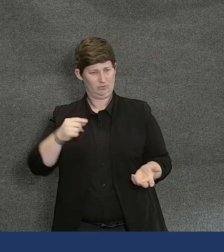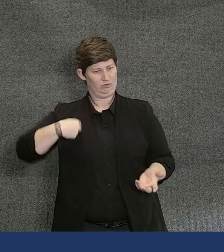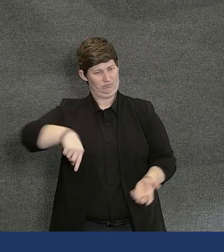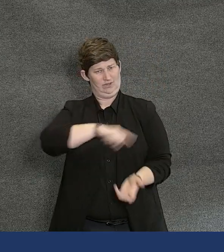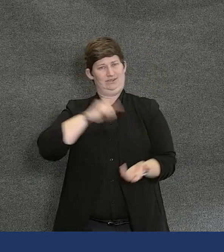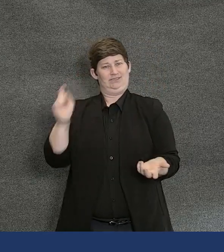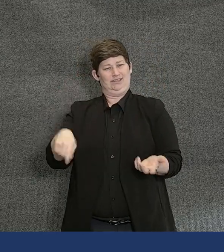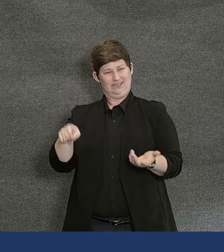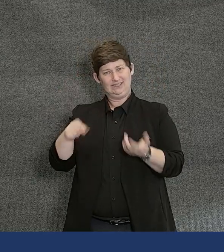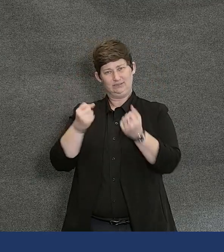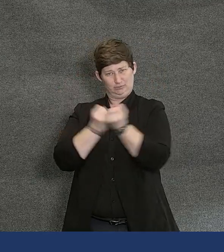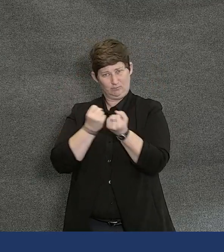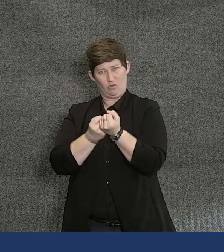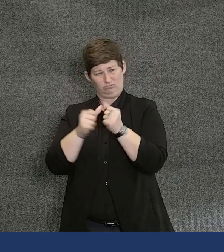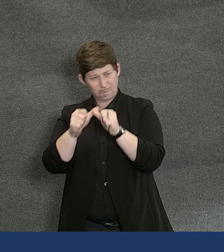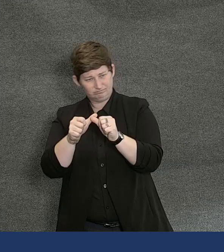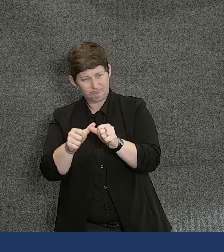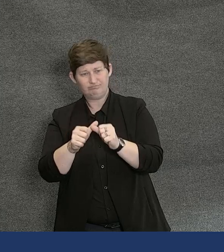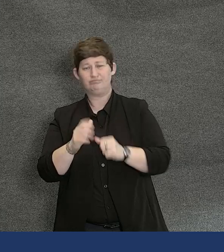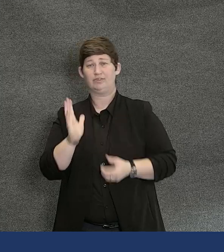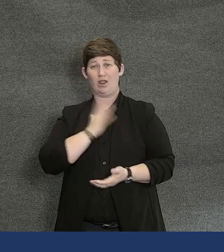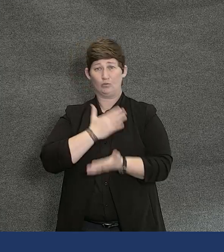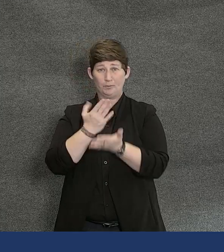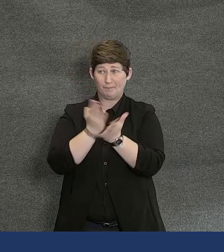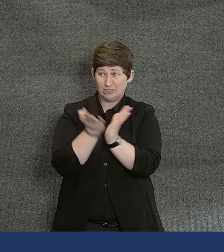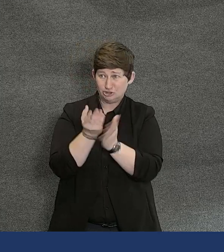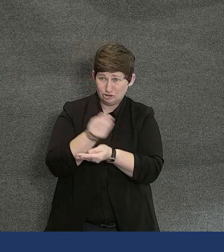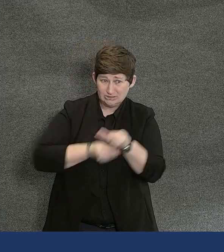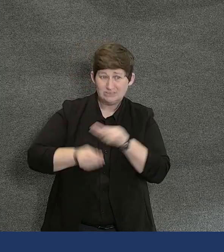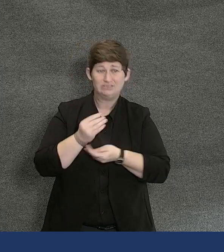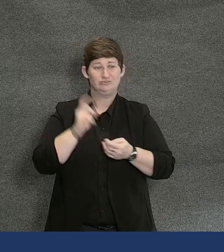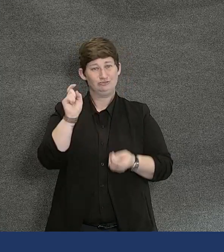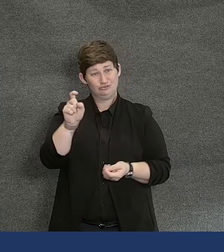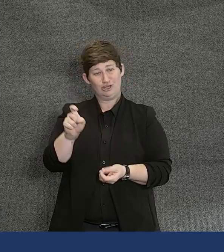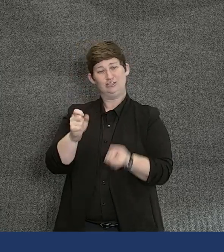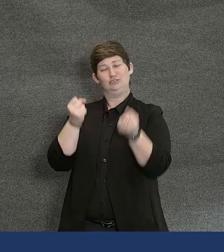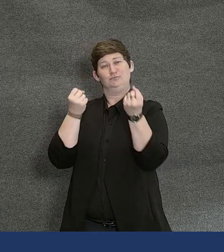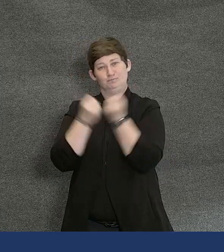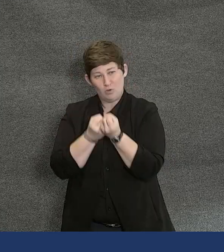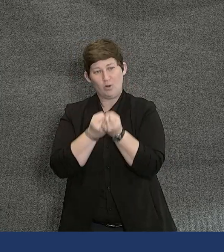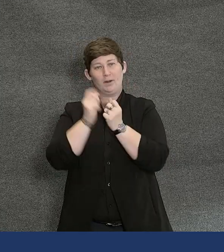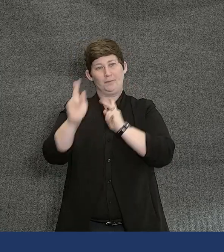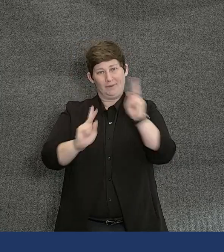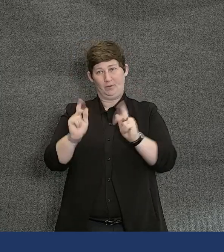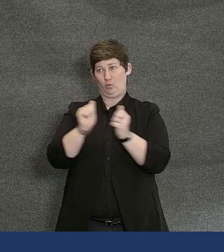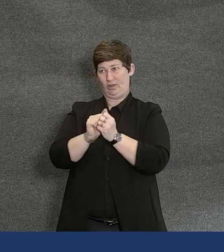and our budgets should value those with needs first.